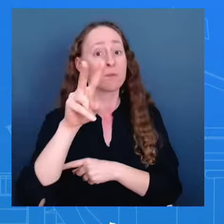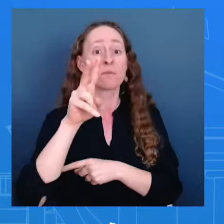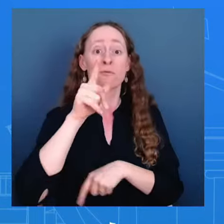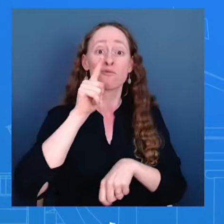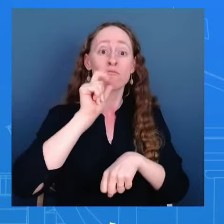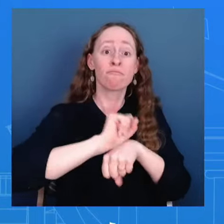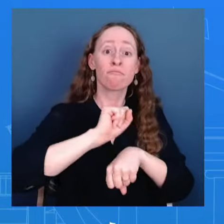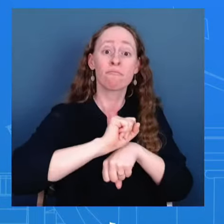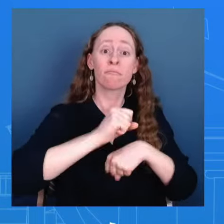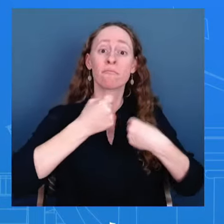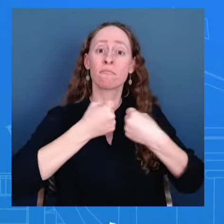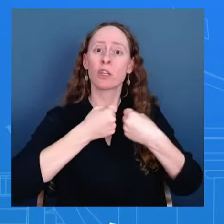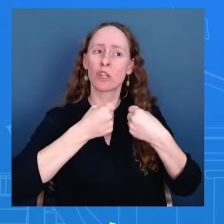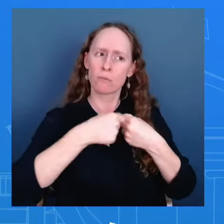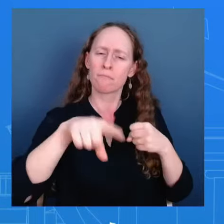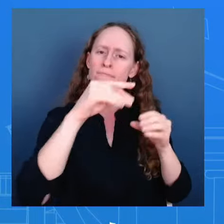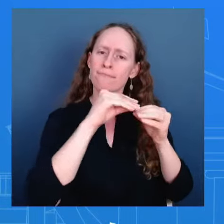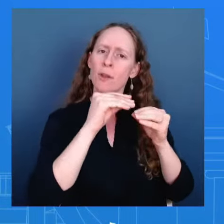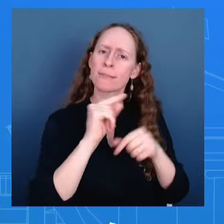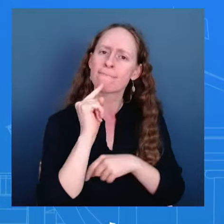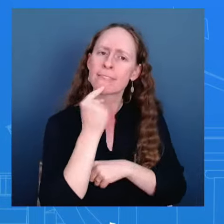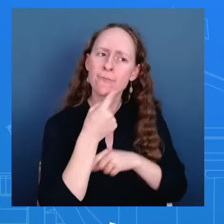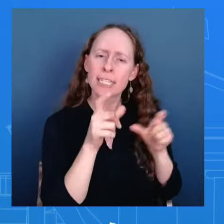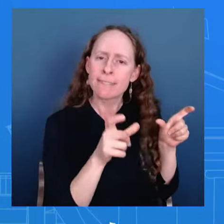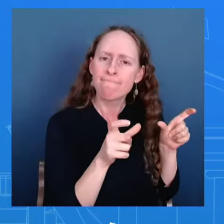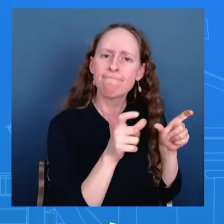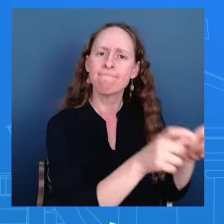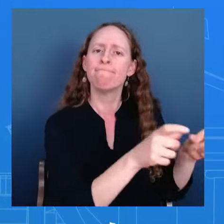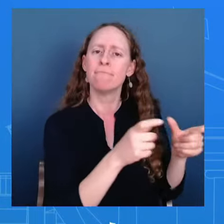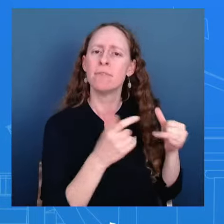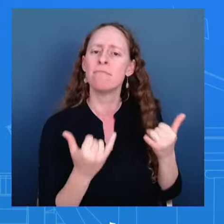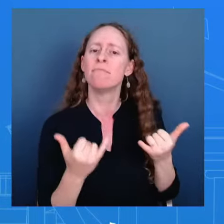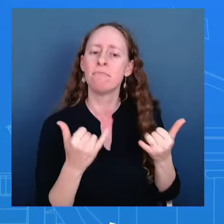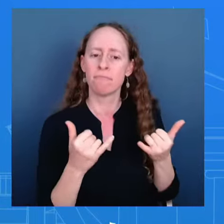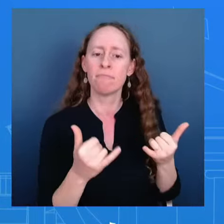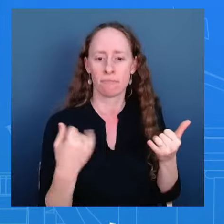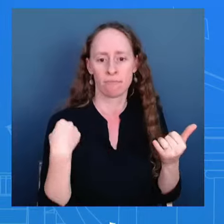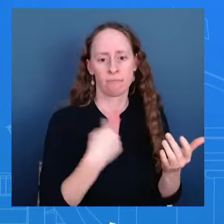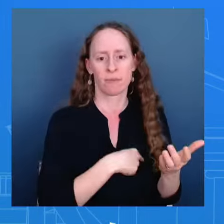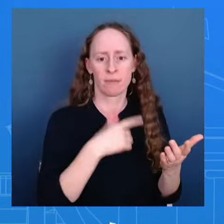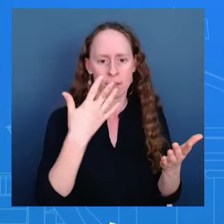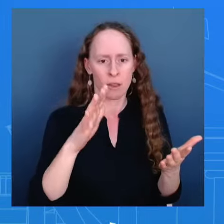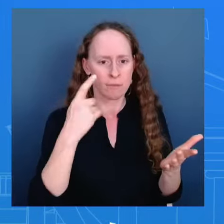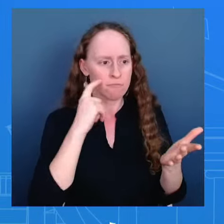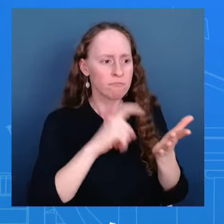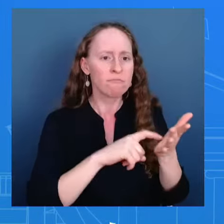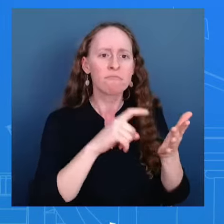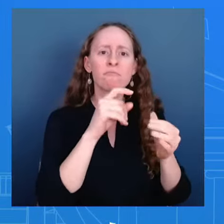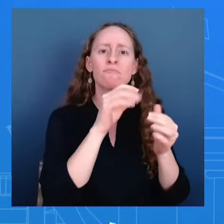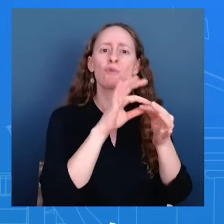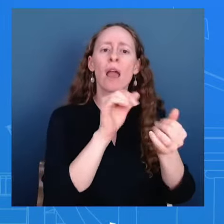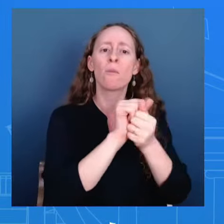particularly rail and road routes. And they have also done quite a bit to work with us